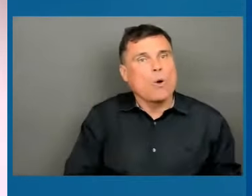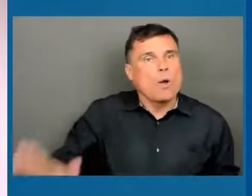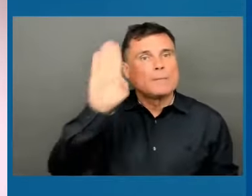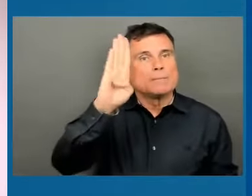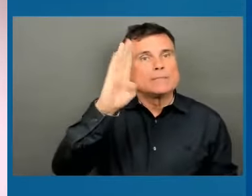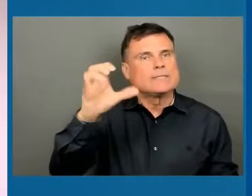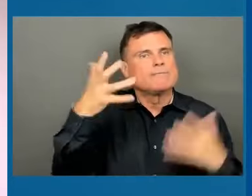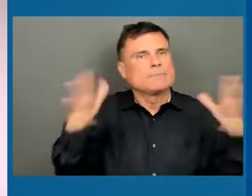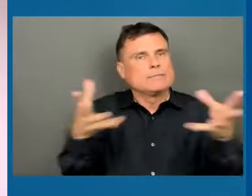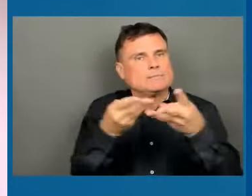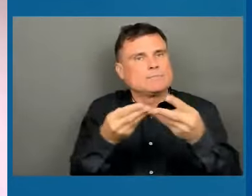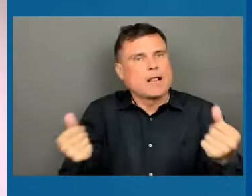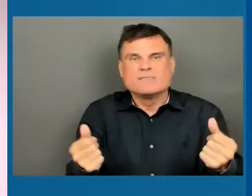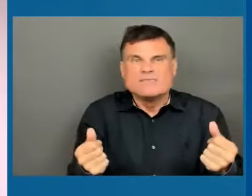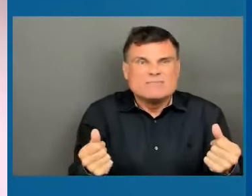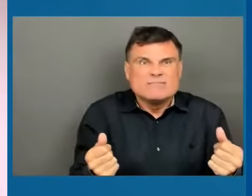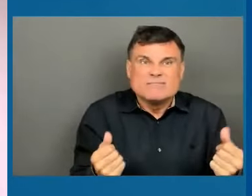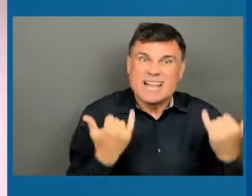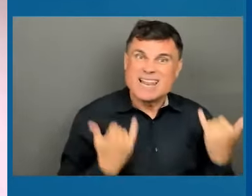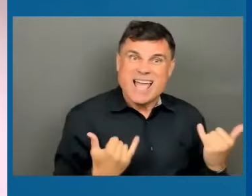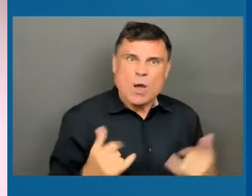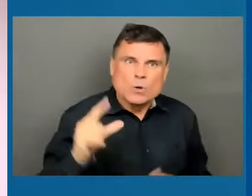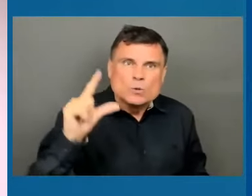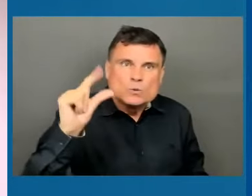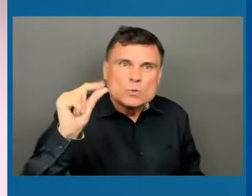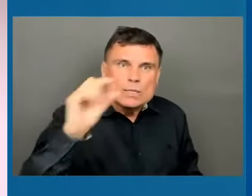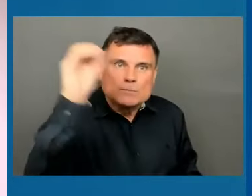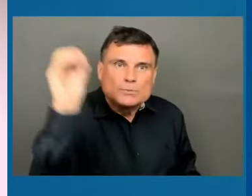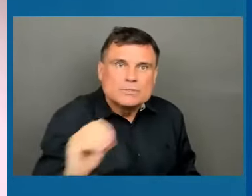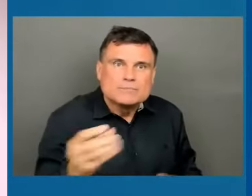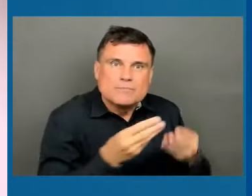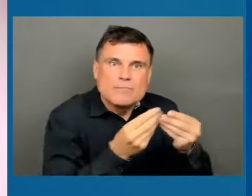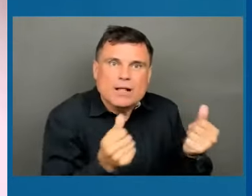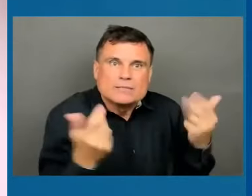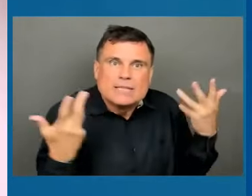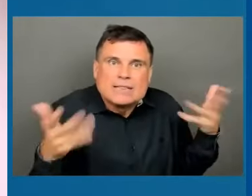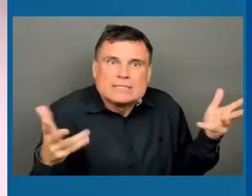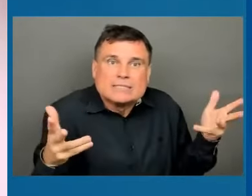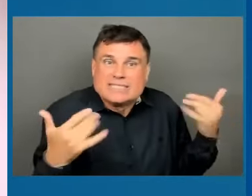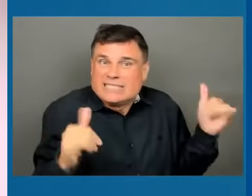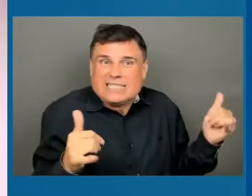particularly in those low and